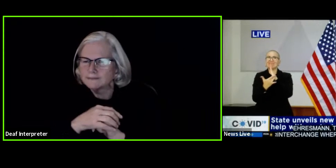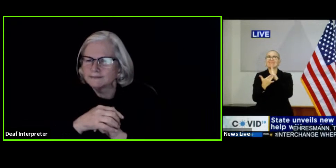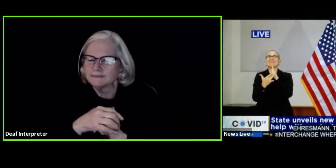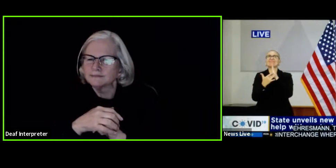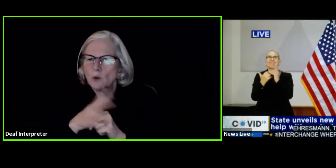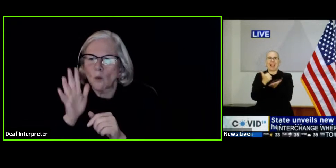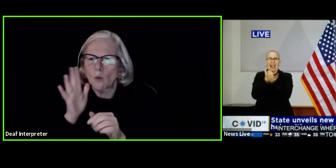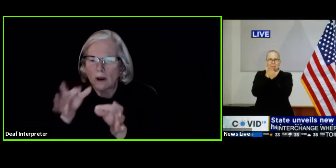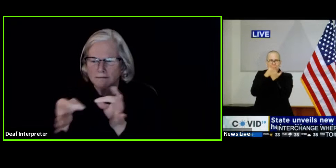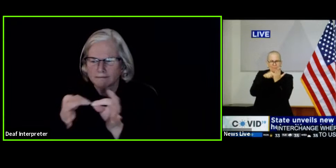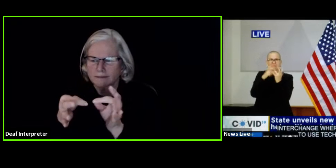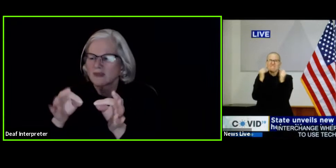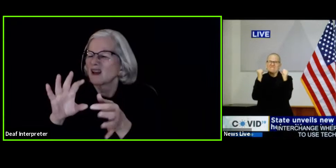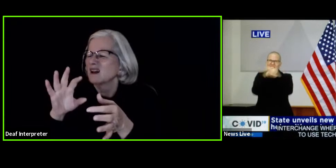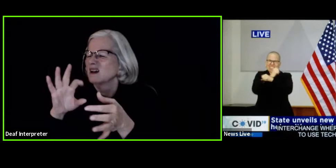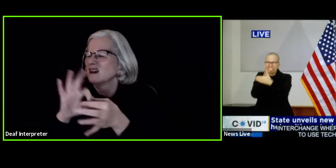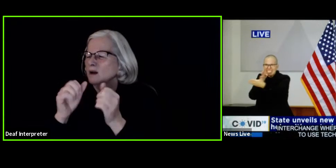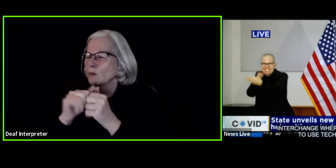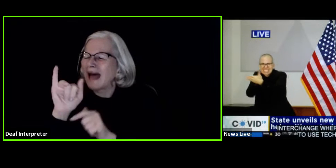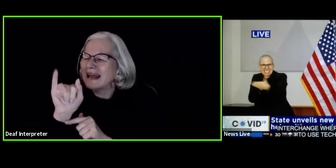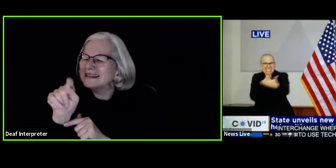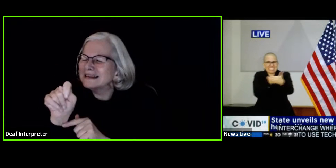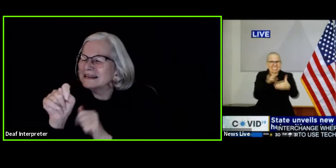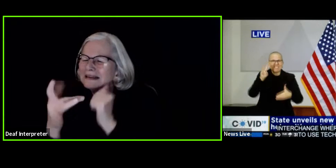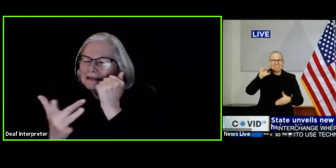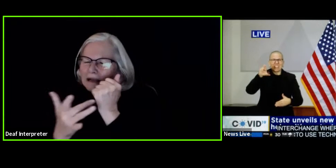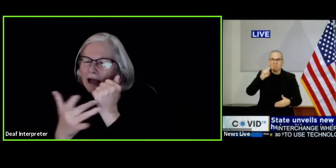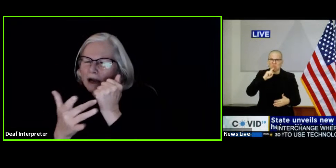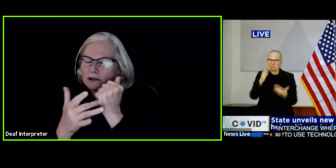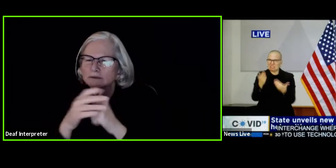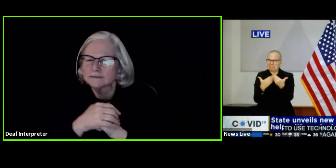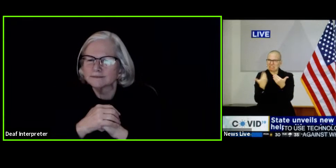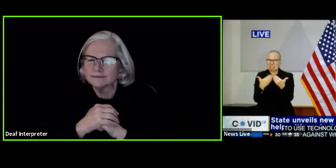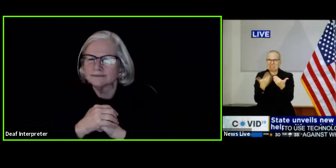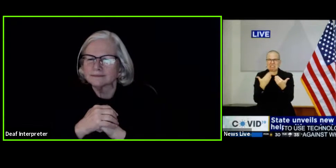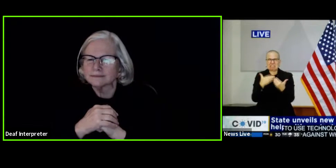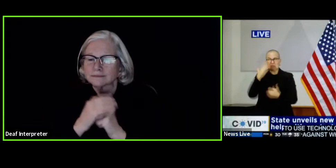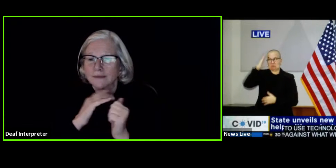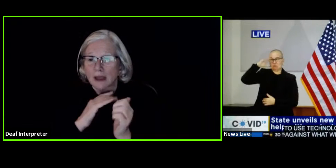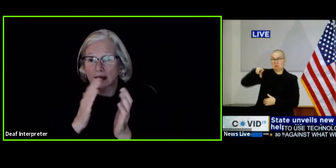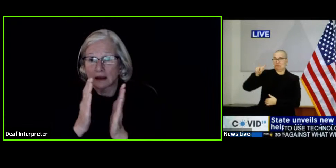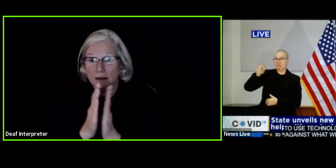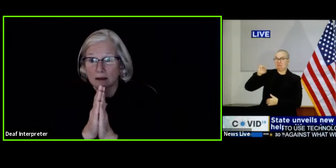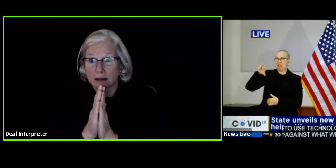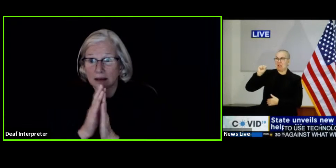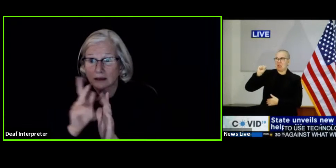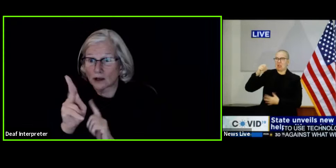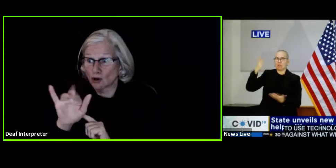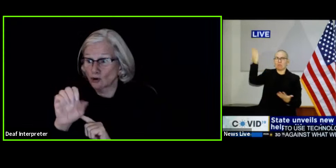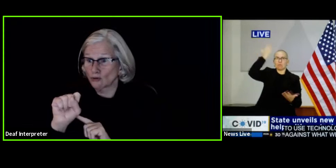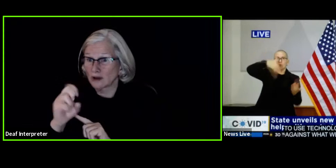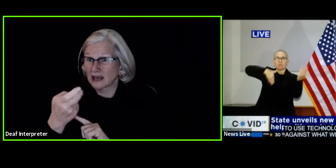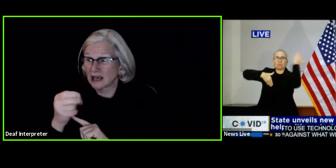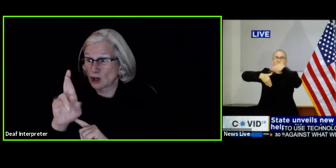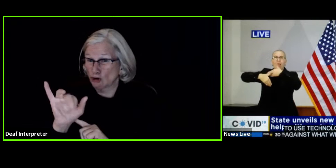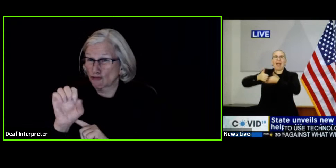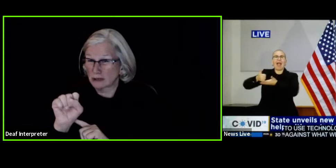NOW IS A RELATIVELY PREDICTABLE VIRUS IN TERMS HOW IT'S SPREADING TO ONE ANOTHER. IT'S JUST HOW DIFFICULT IT IS BECAUSE OF THE